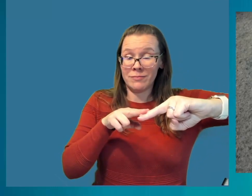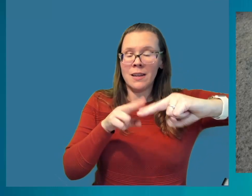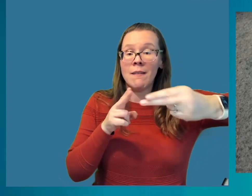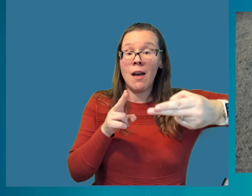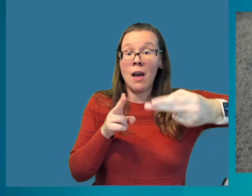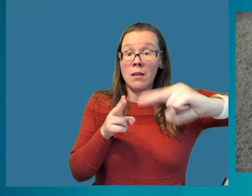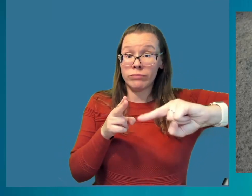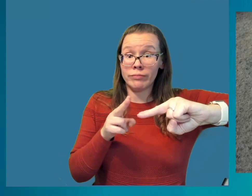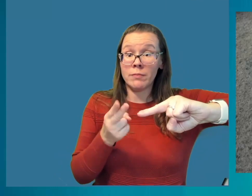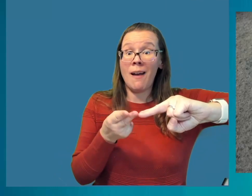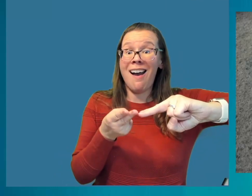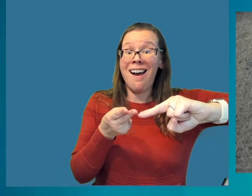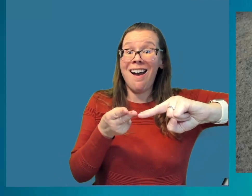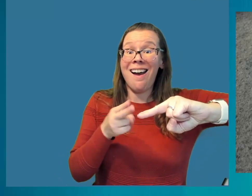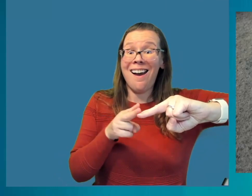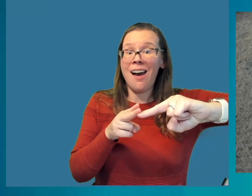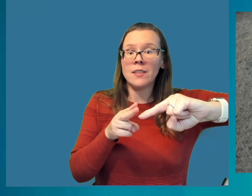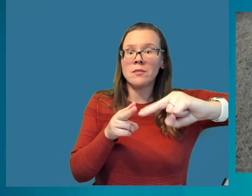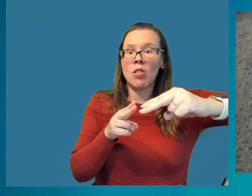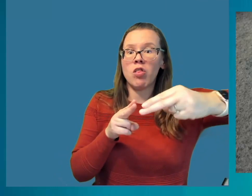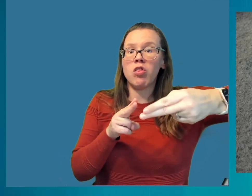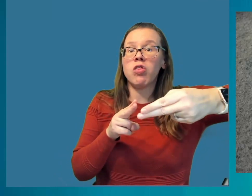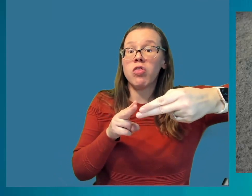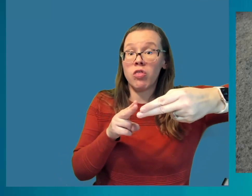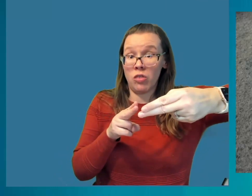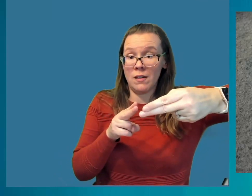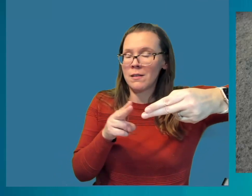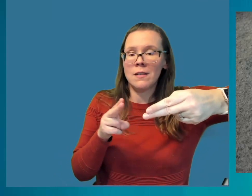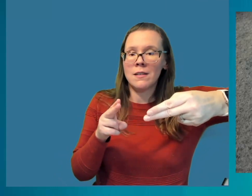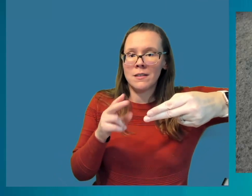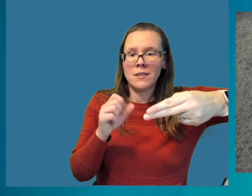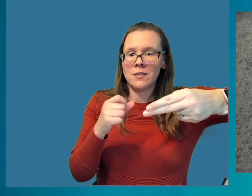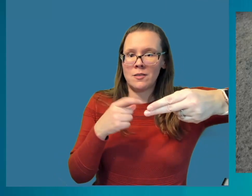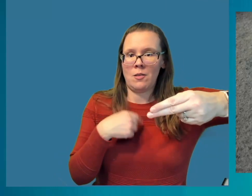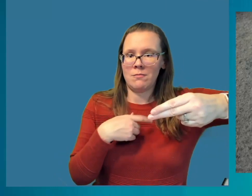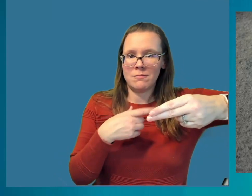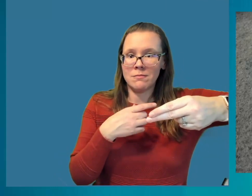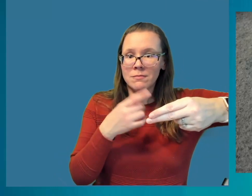the long side corner started, umm, coming undone. Um, which was going to.... I was